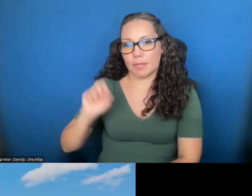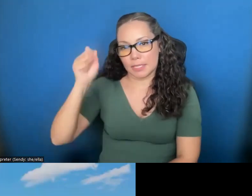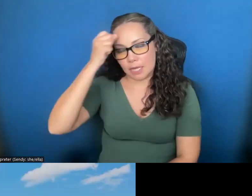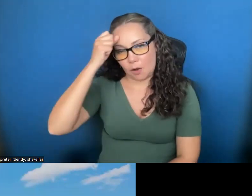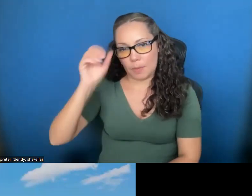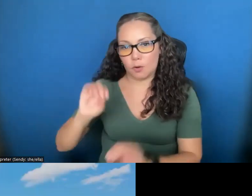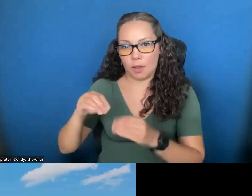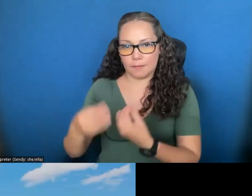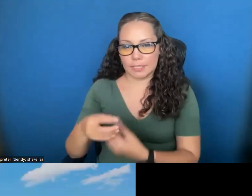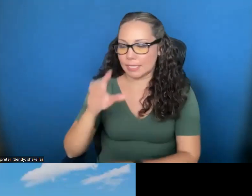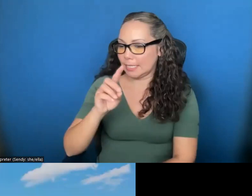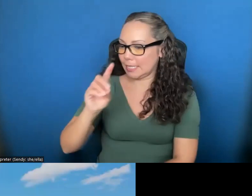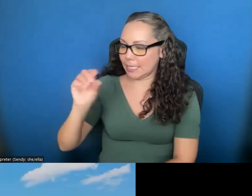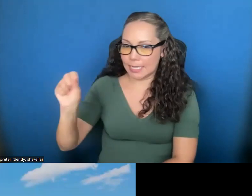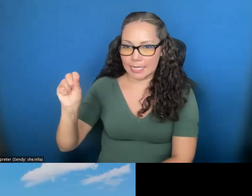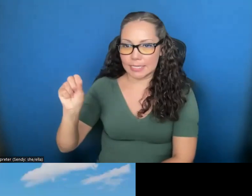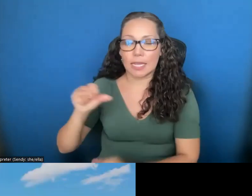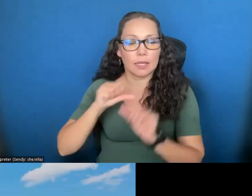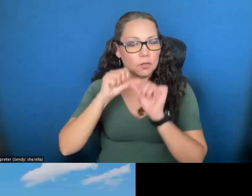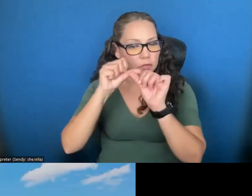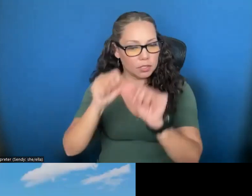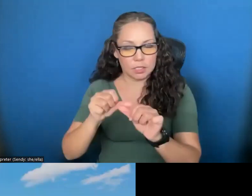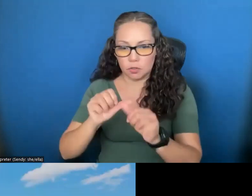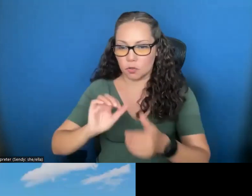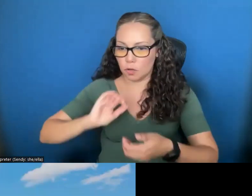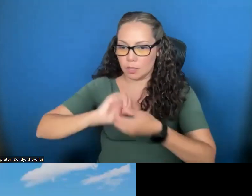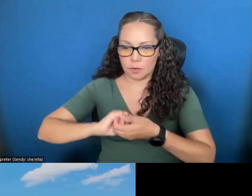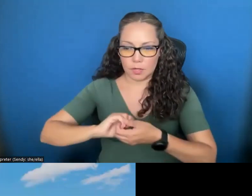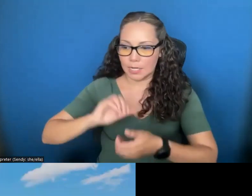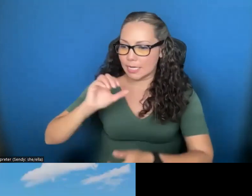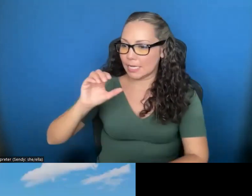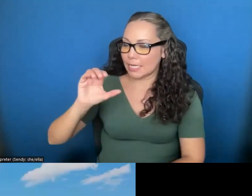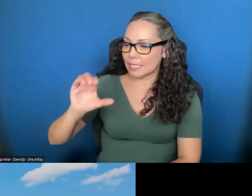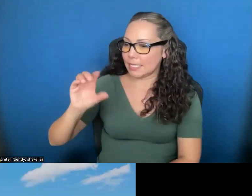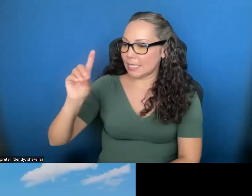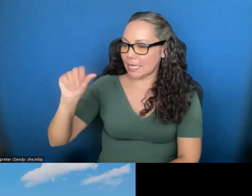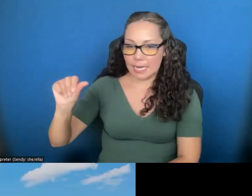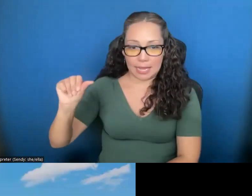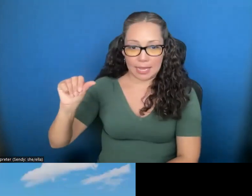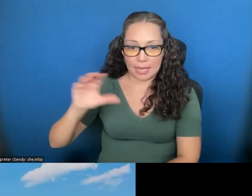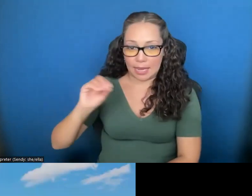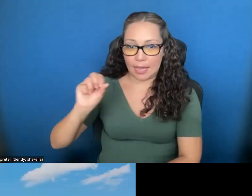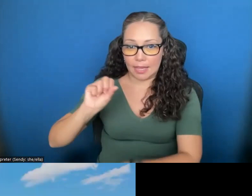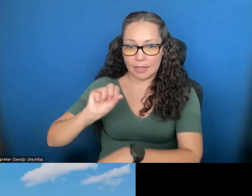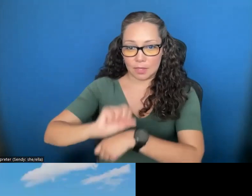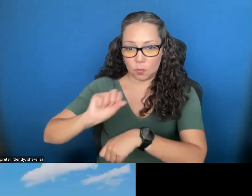uh so DDS continues to collaborate with CDA and the work group members from the state Alliance